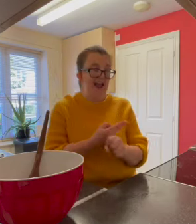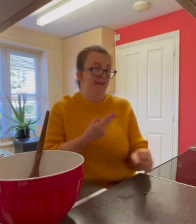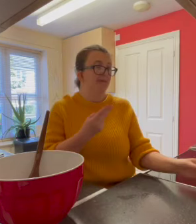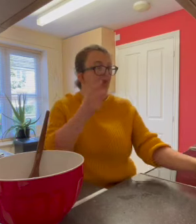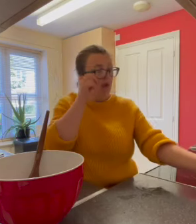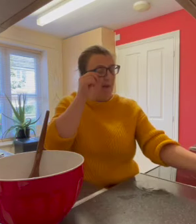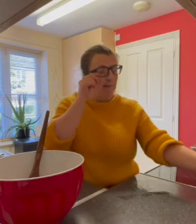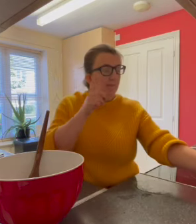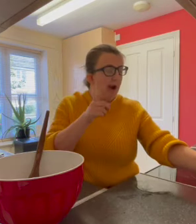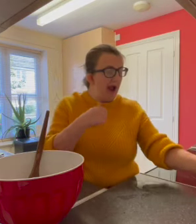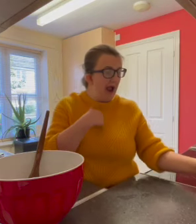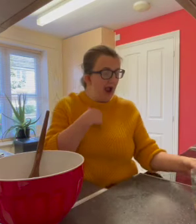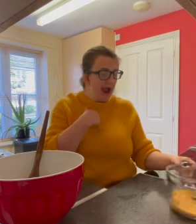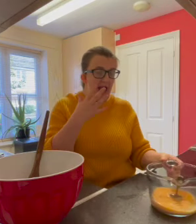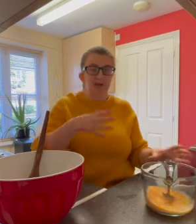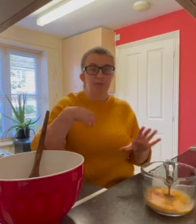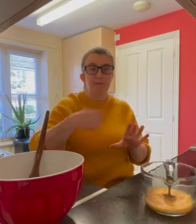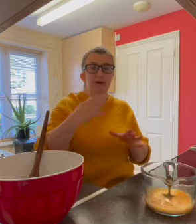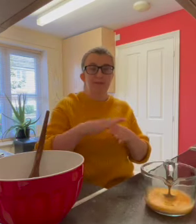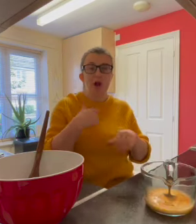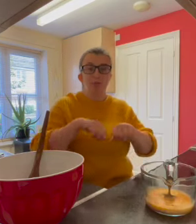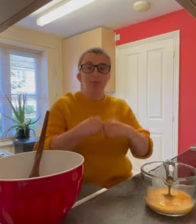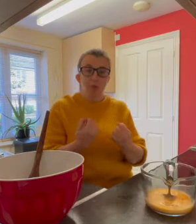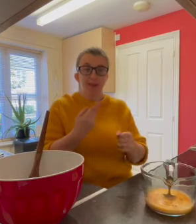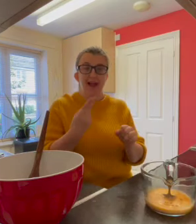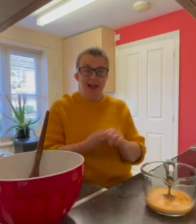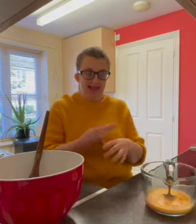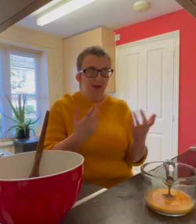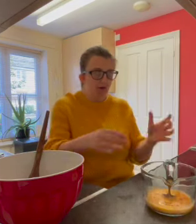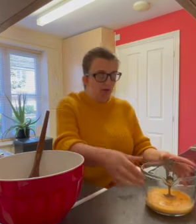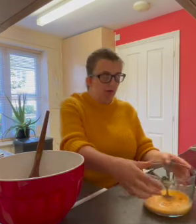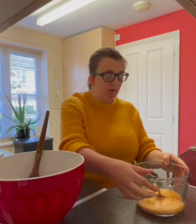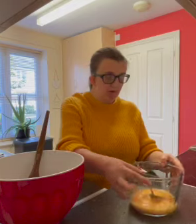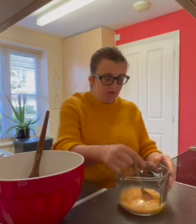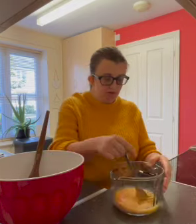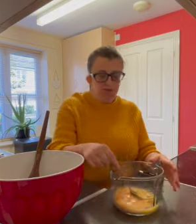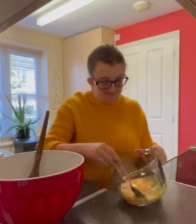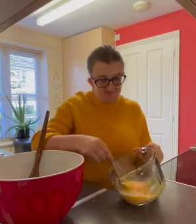3 Egg, but I had to whisk it because I broken the yolk.